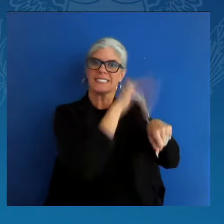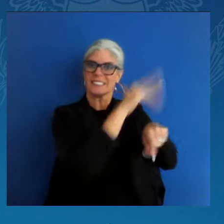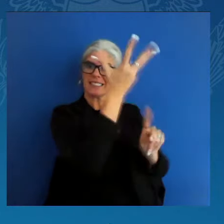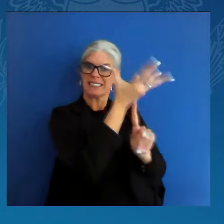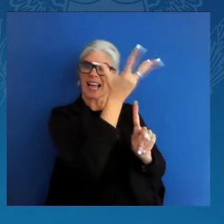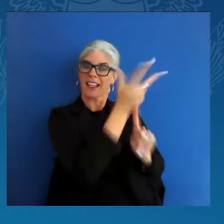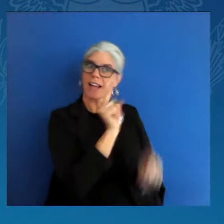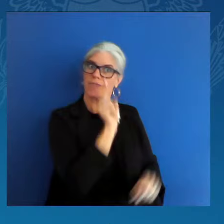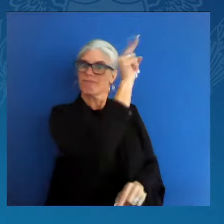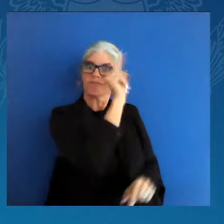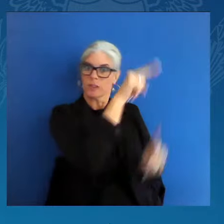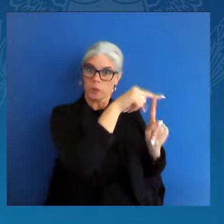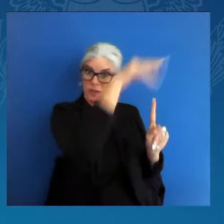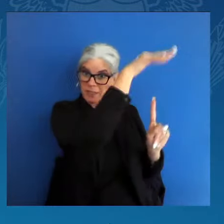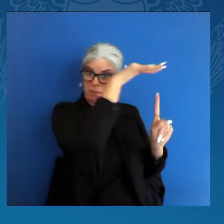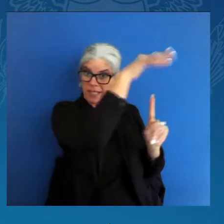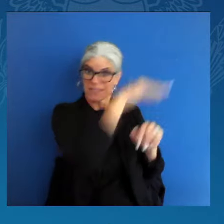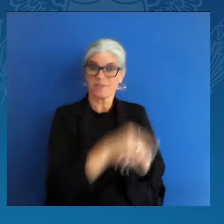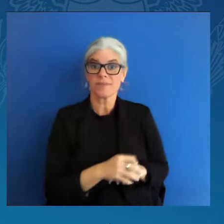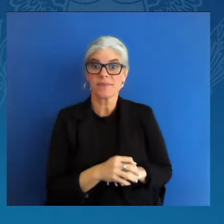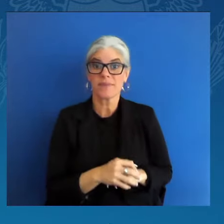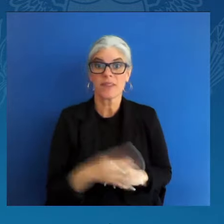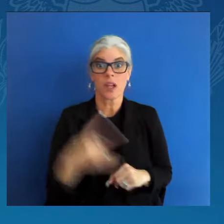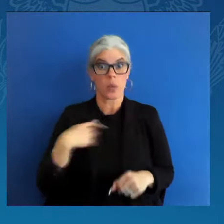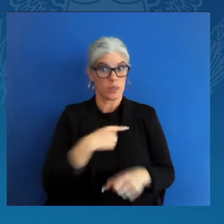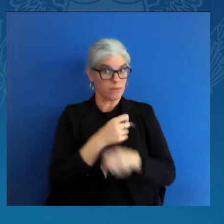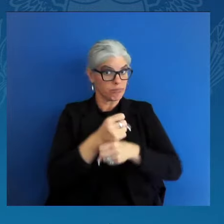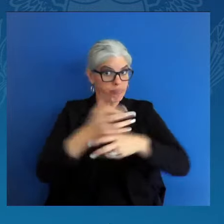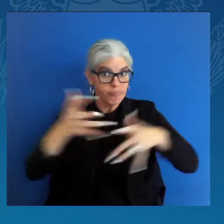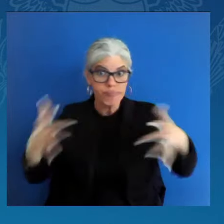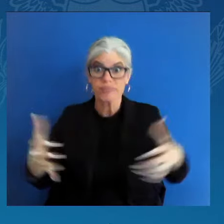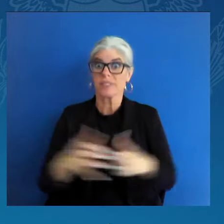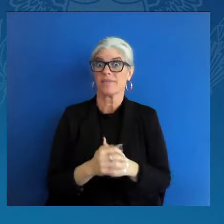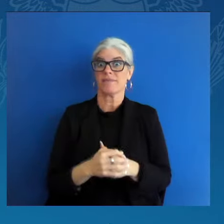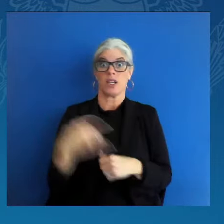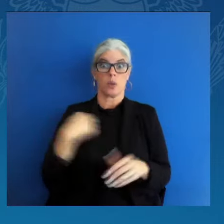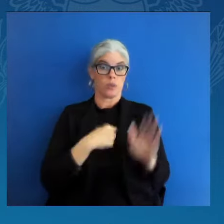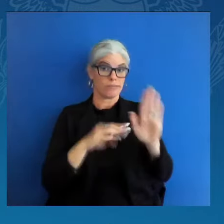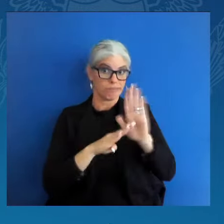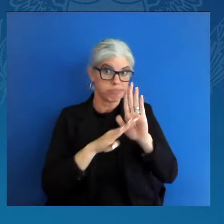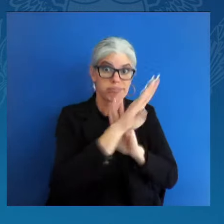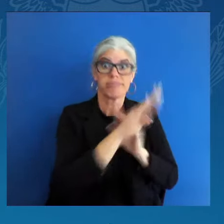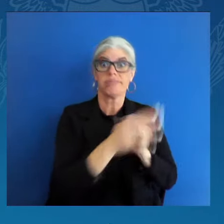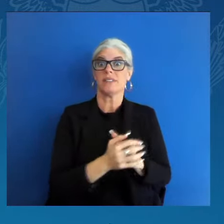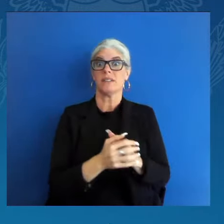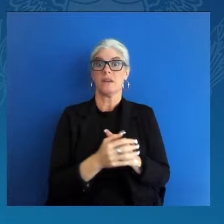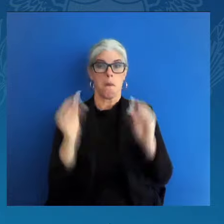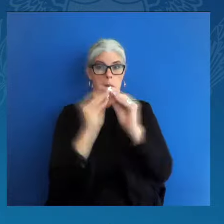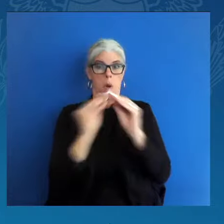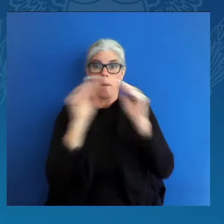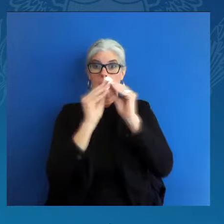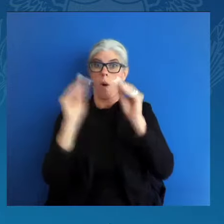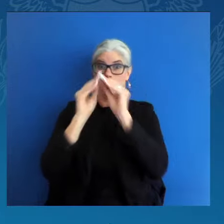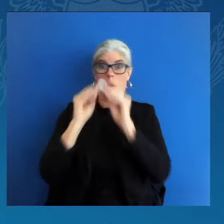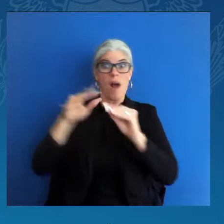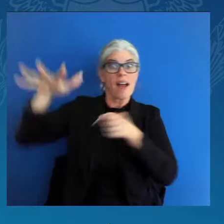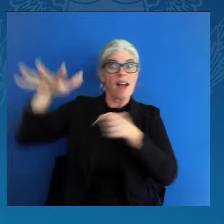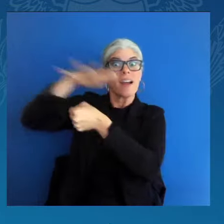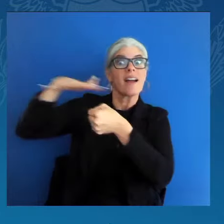From that standpoint, the space race has become a space chase, and DOD believes the new framework for novel